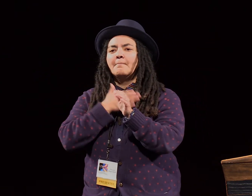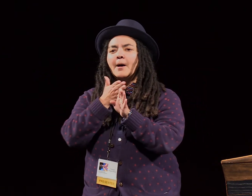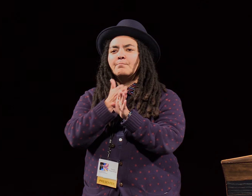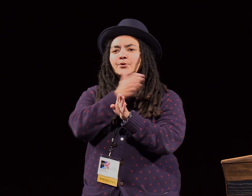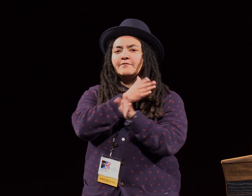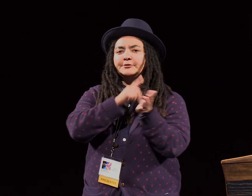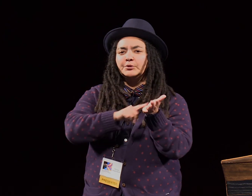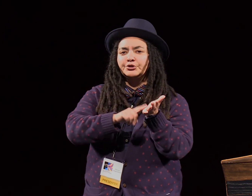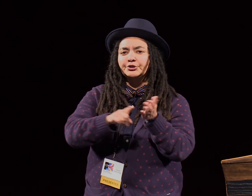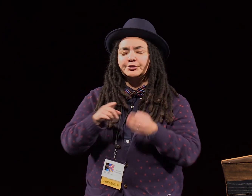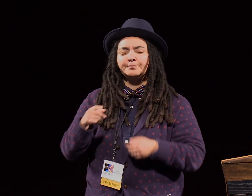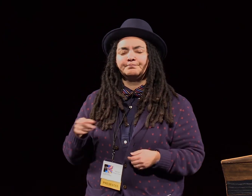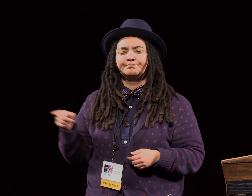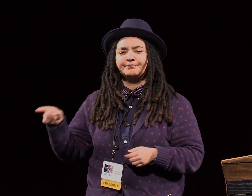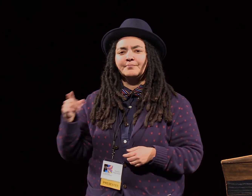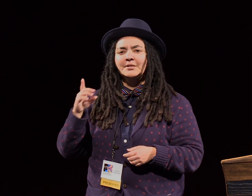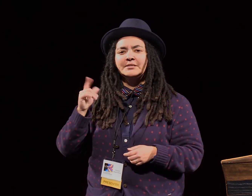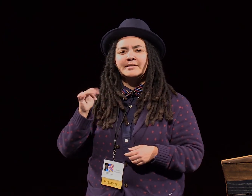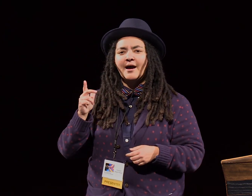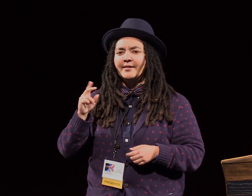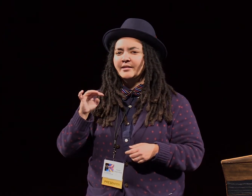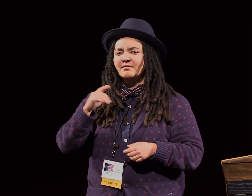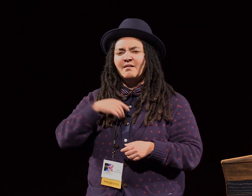this is related to my prior research.